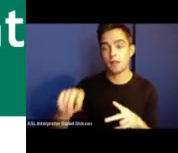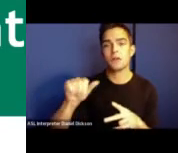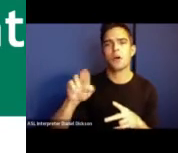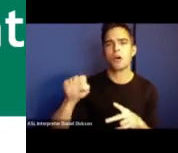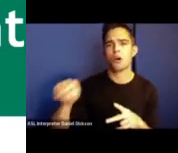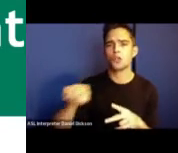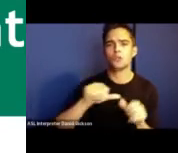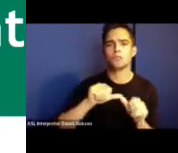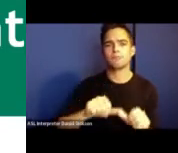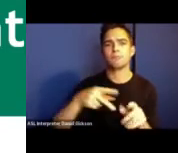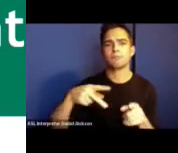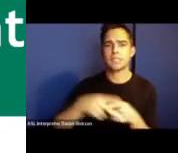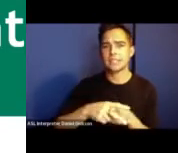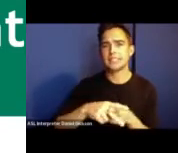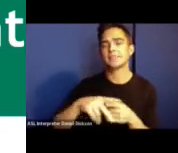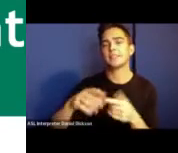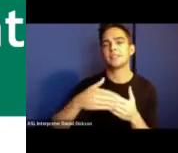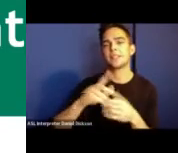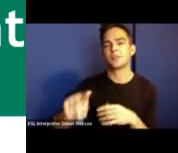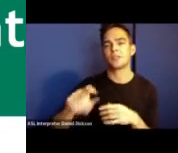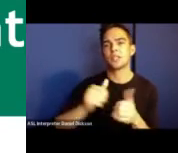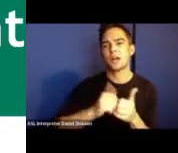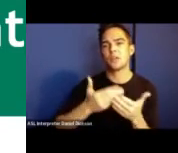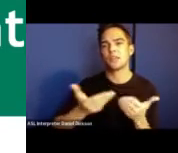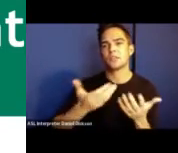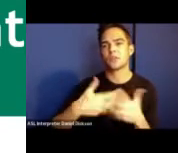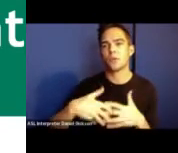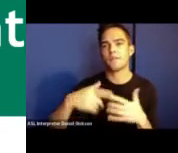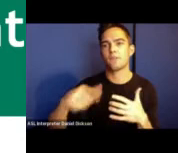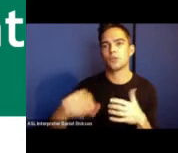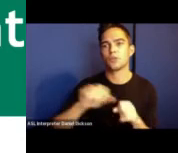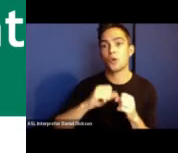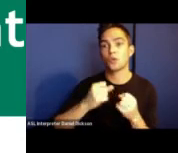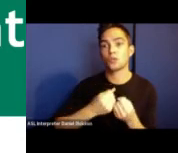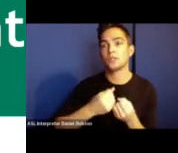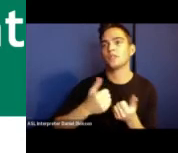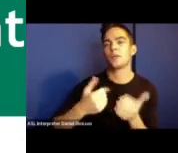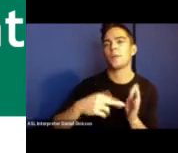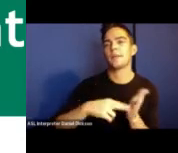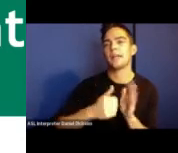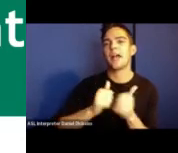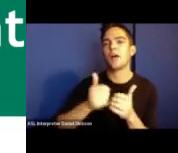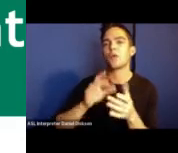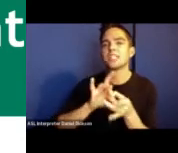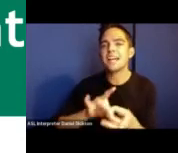plugged in? The next question, how have things been going for you socially? So how do you how connected do you feel? Or are